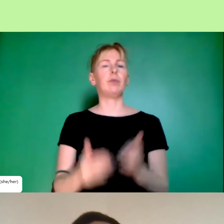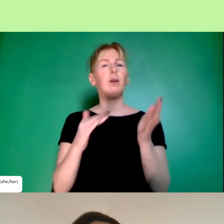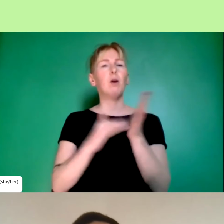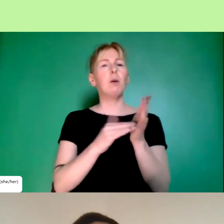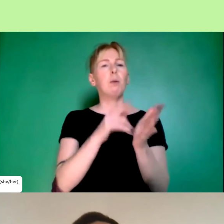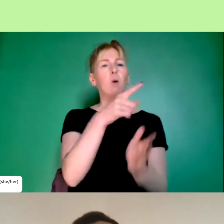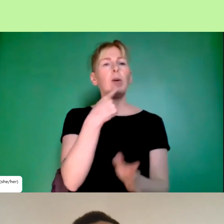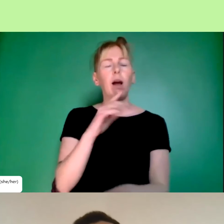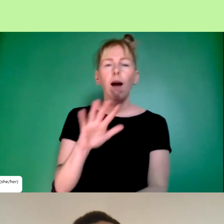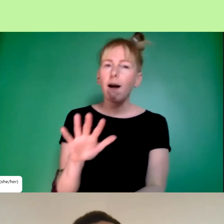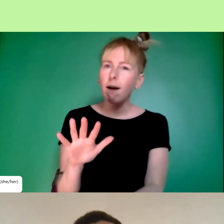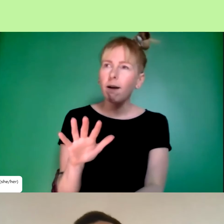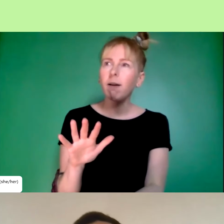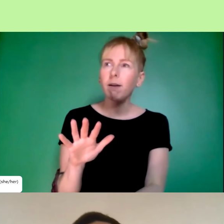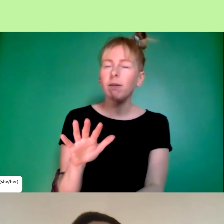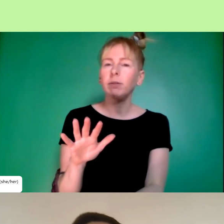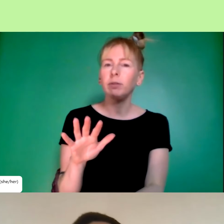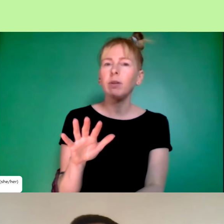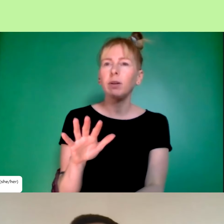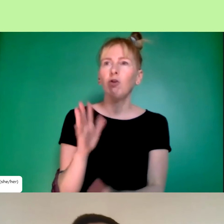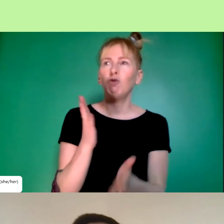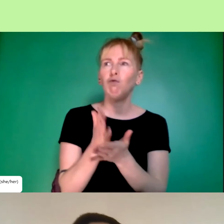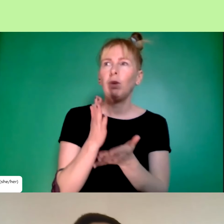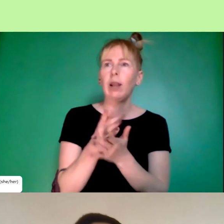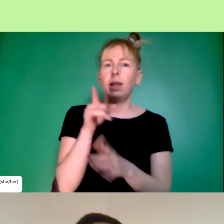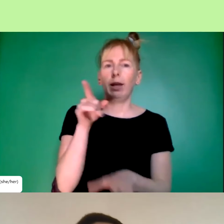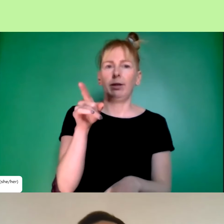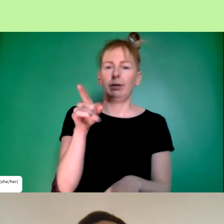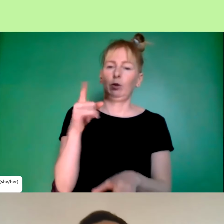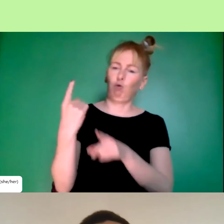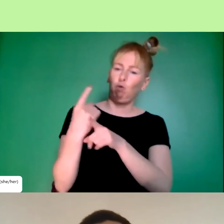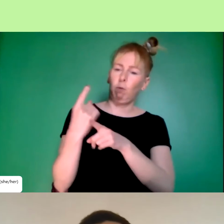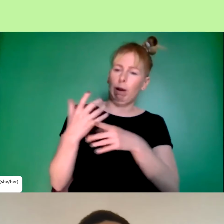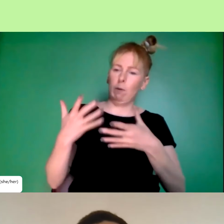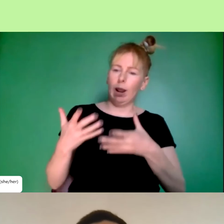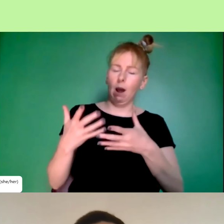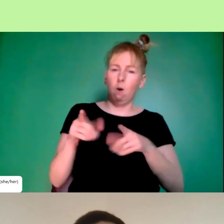touching on that, like, sort of primal conflict, really, amongst creative people, which is